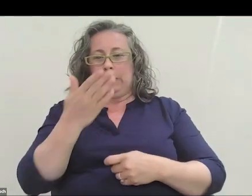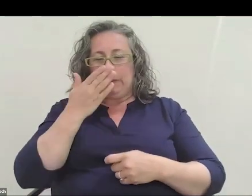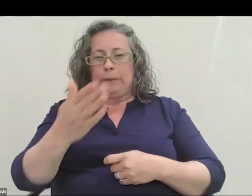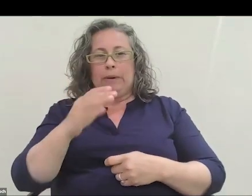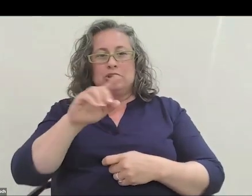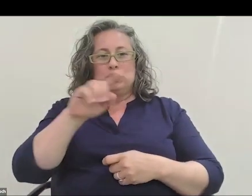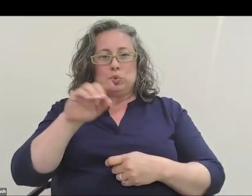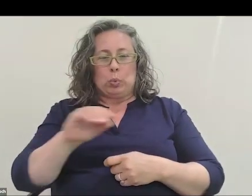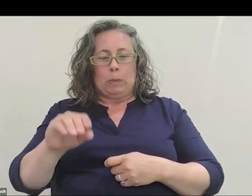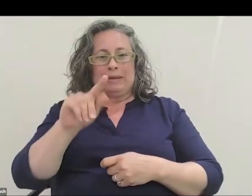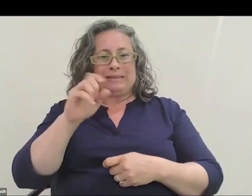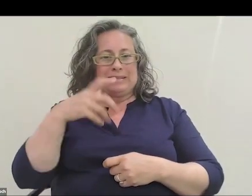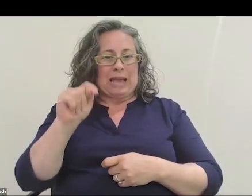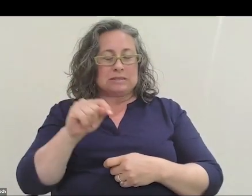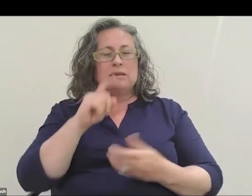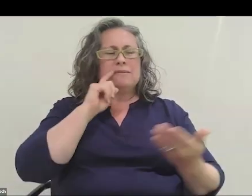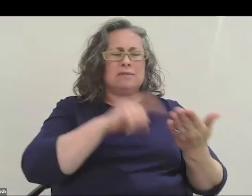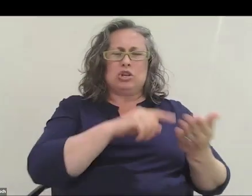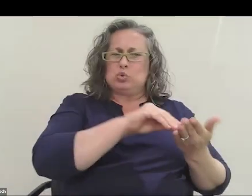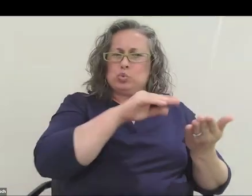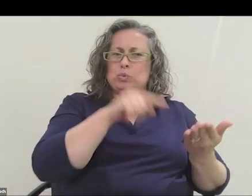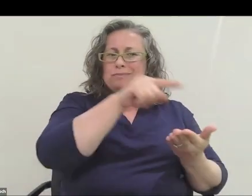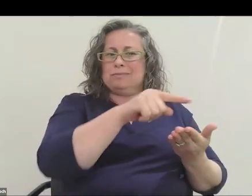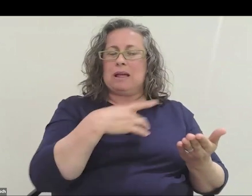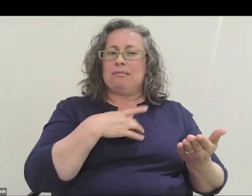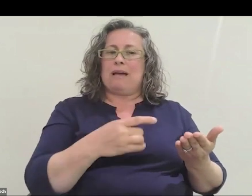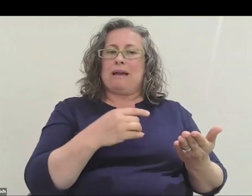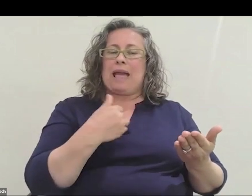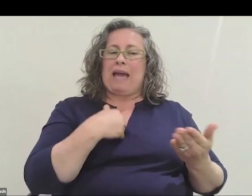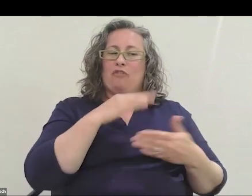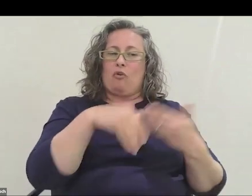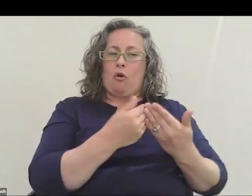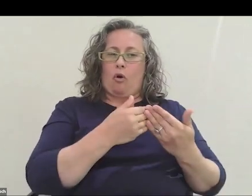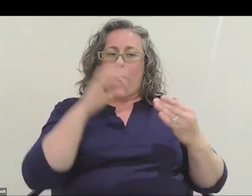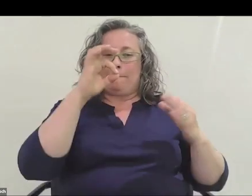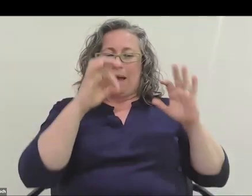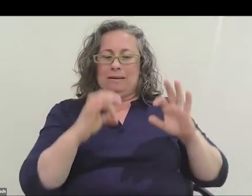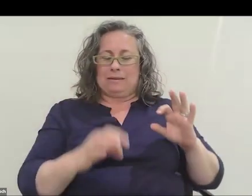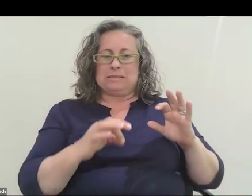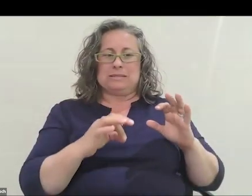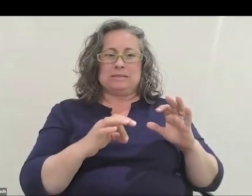It's because they found that the students like to be able to have all the buttons visible at once and not just zoomed into one area.